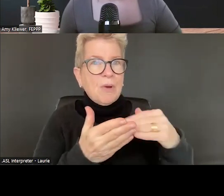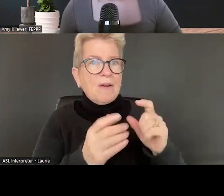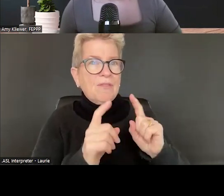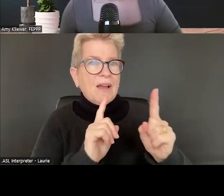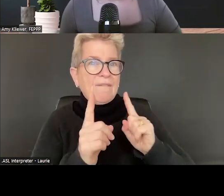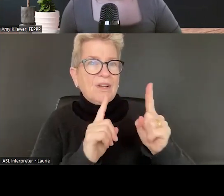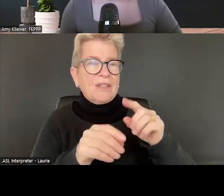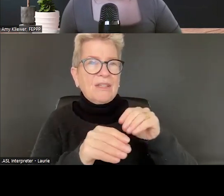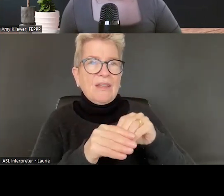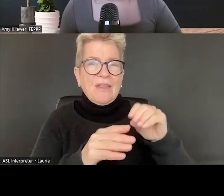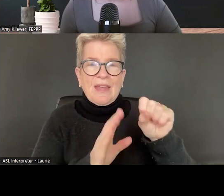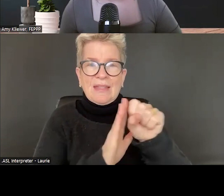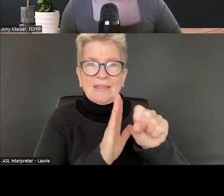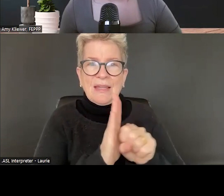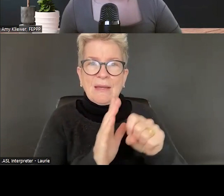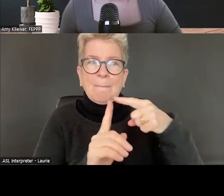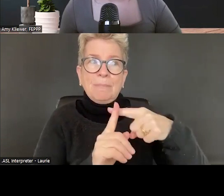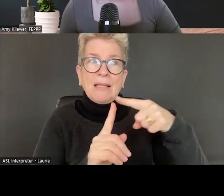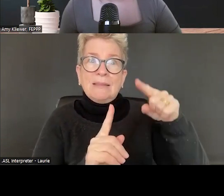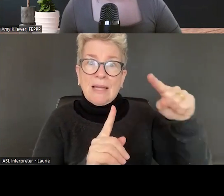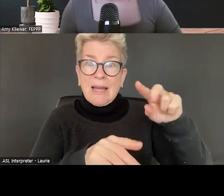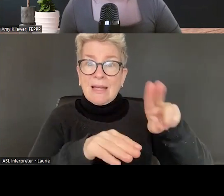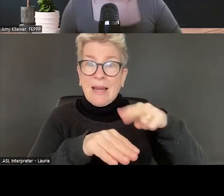state and nationally right now. It's an educational conversation a lot of